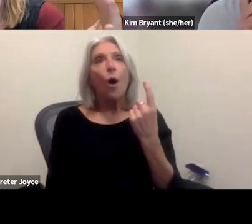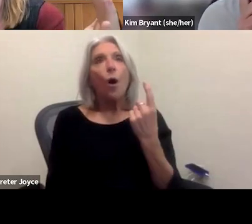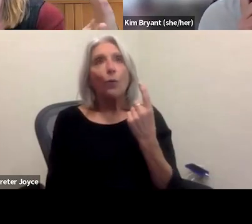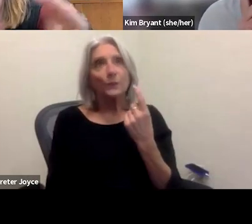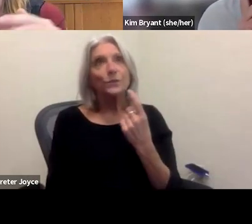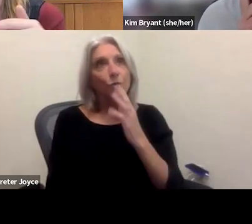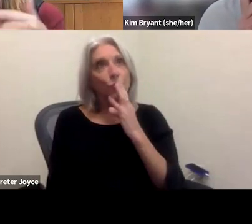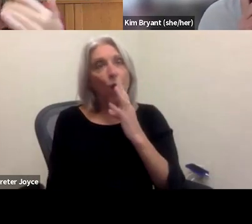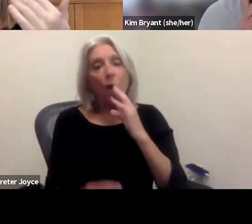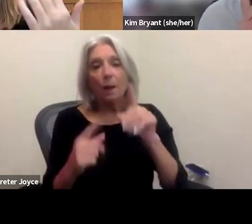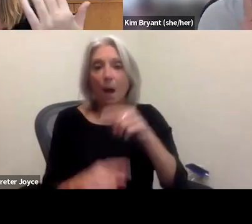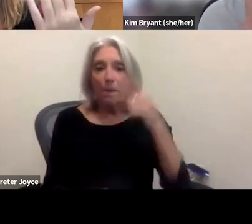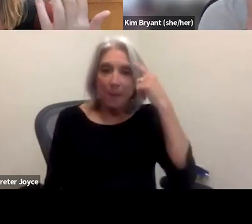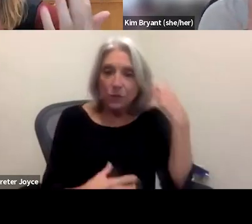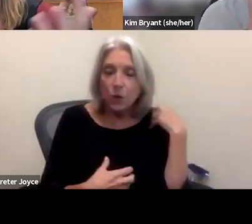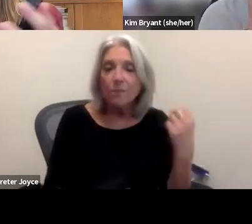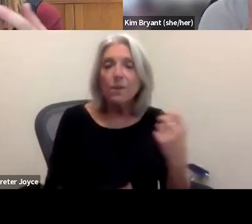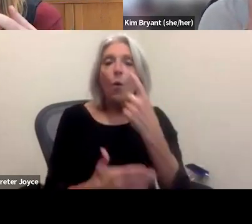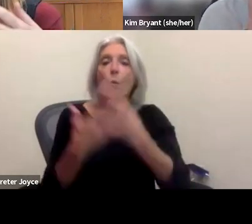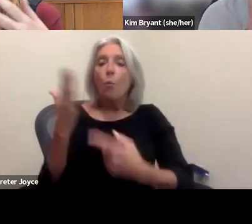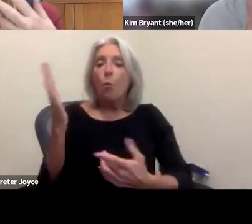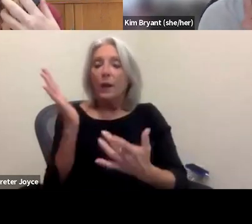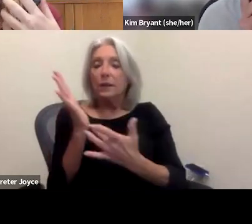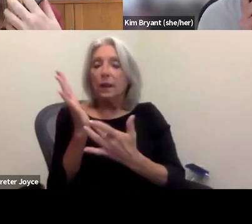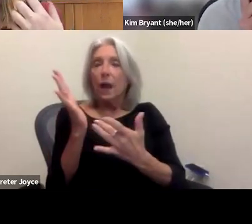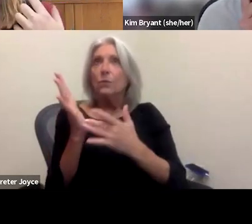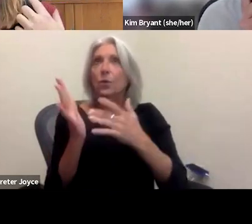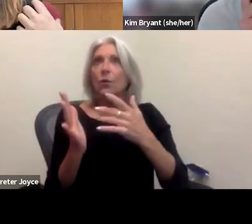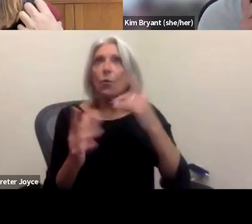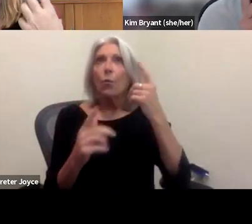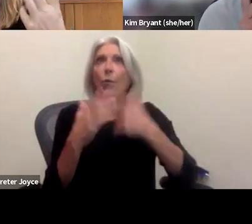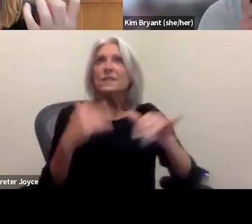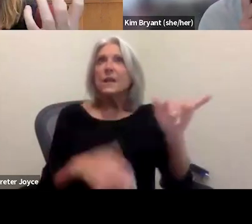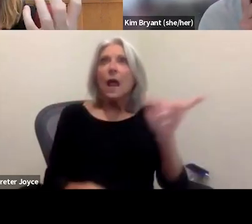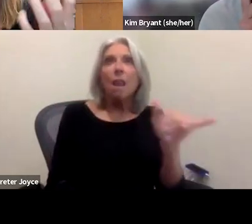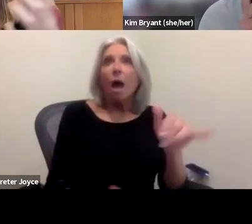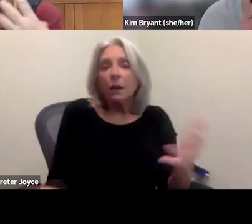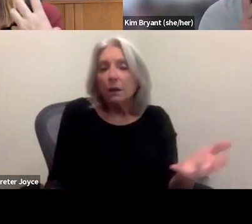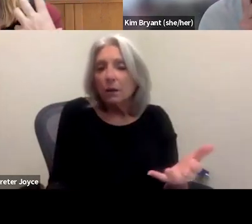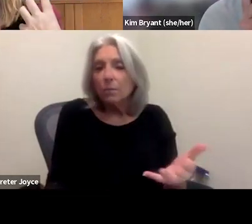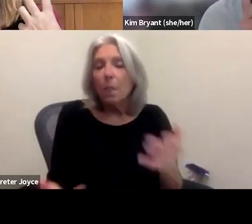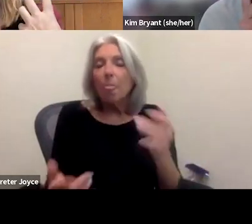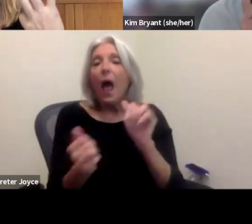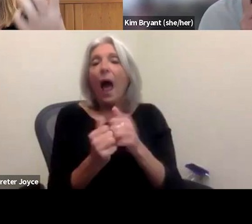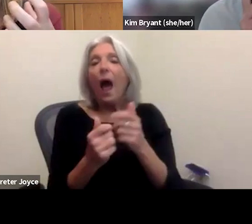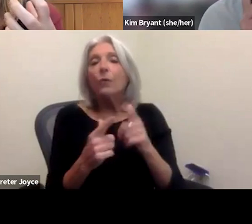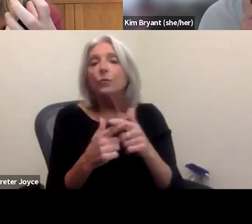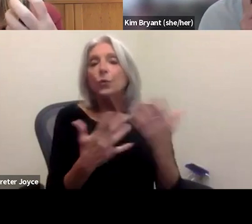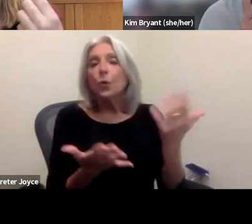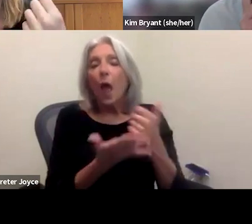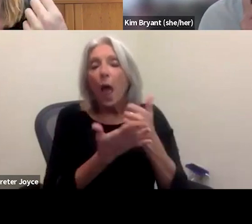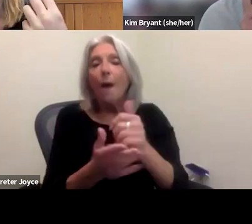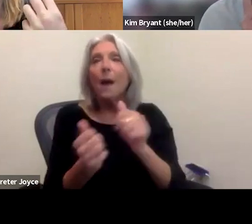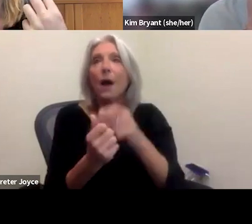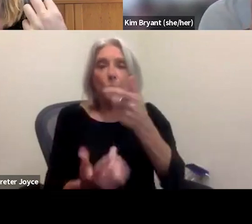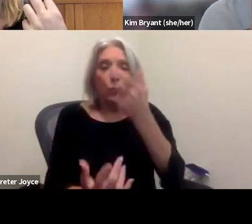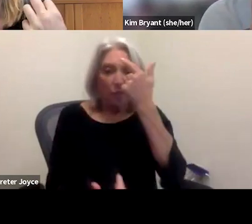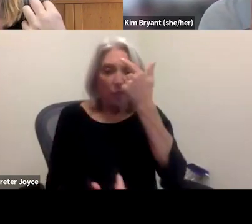about, what technology sound like what they're like to feel through and think through.